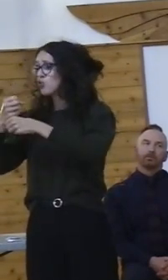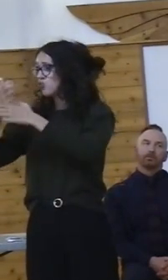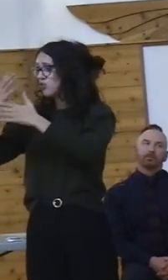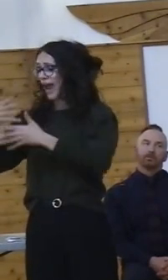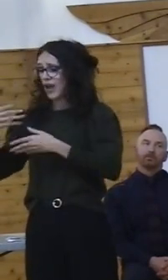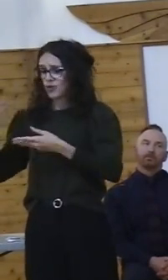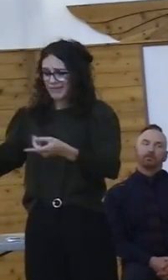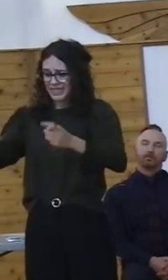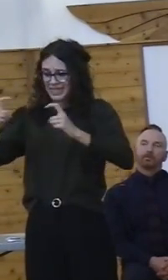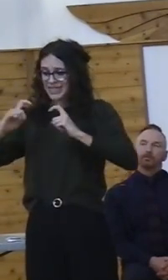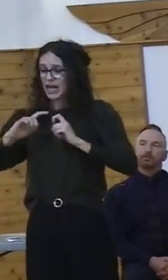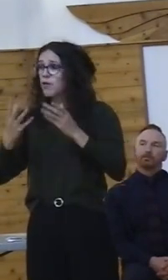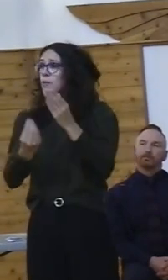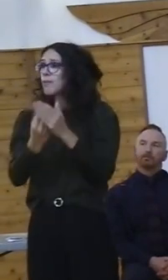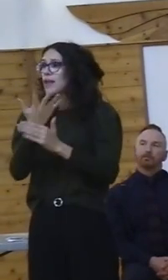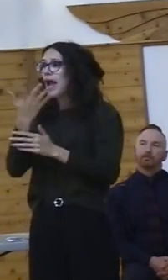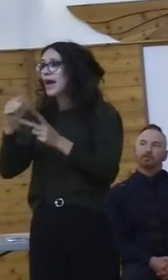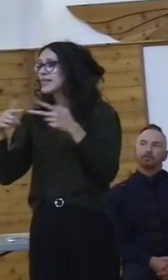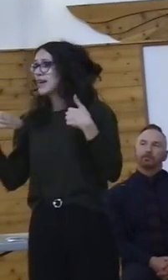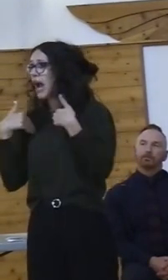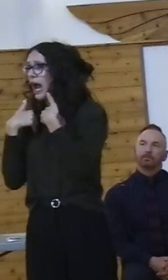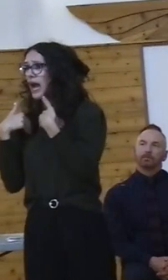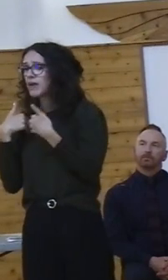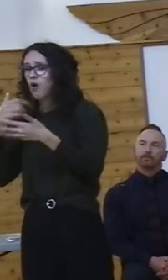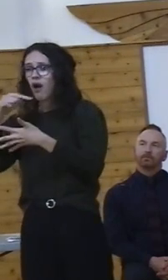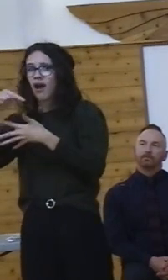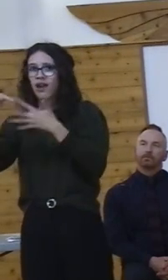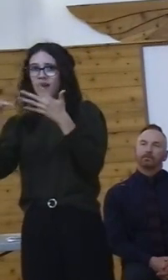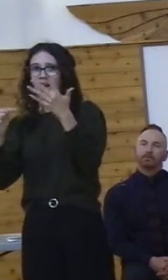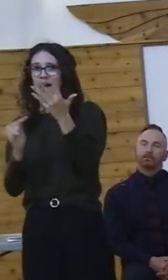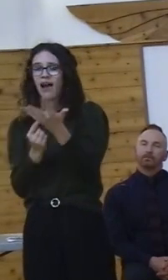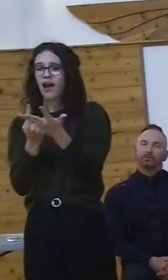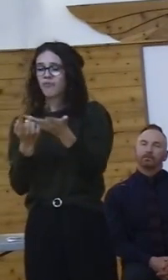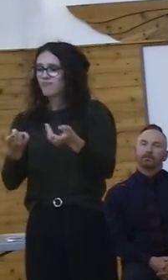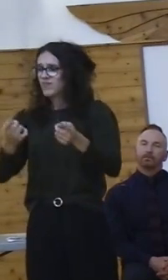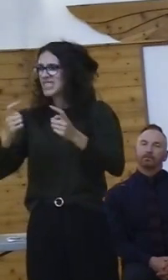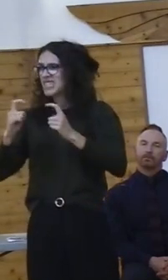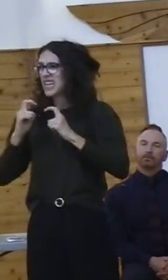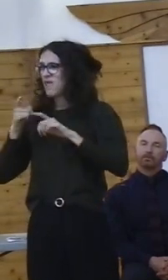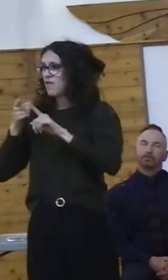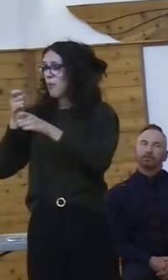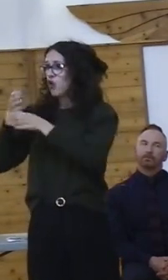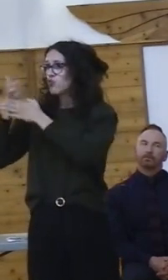the stars love us just as much, that grandmother moon, all of our relations and that whenever